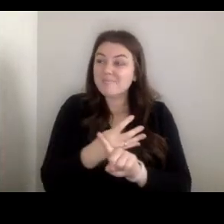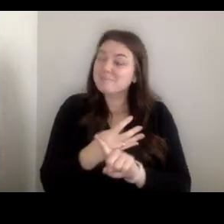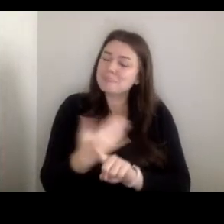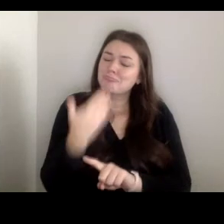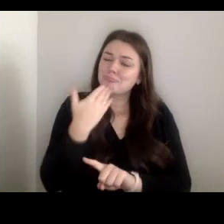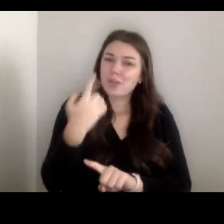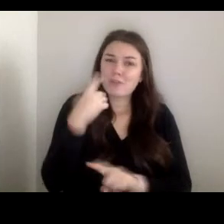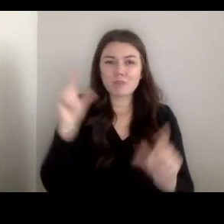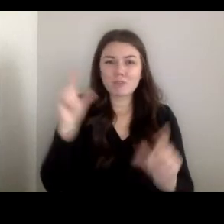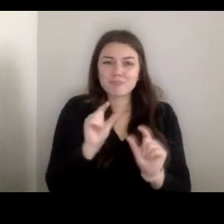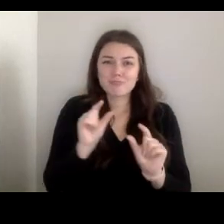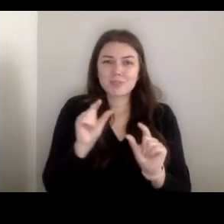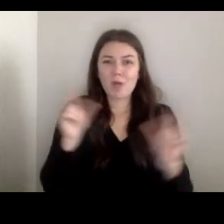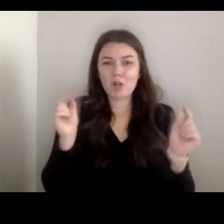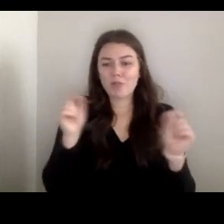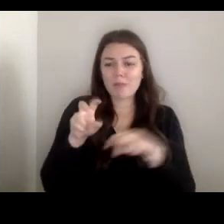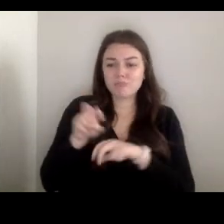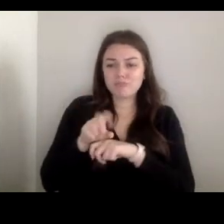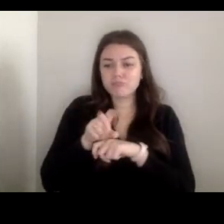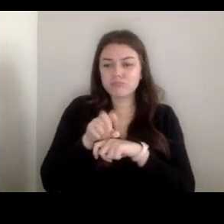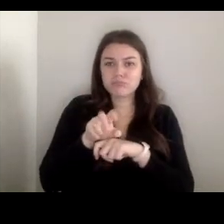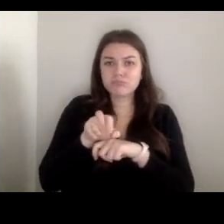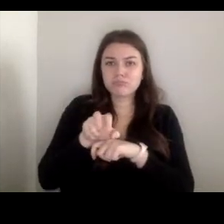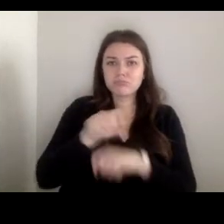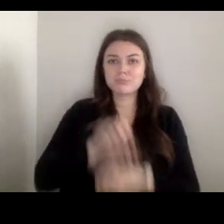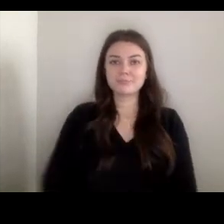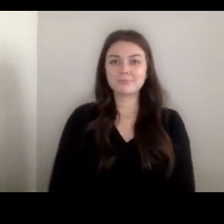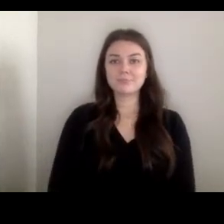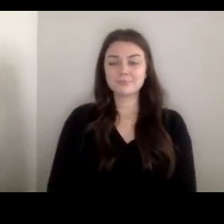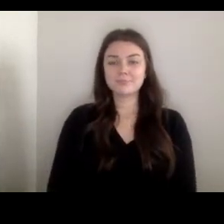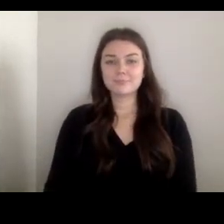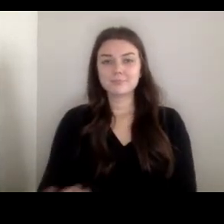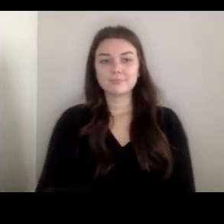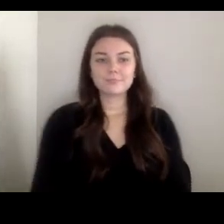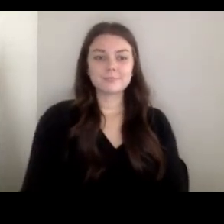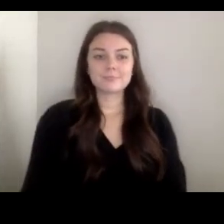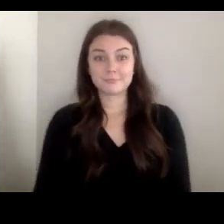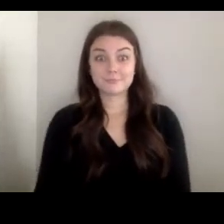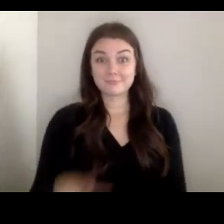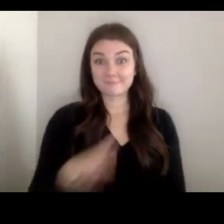kind of running across the ocean floor. That's pretty, it's pretty neat.